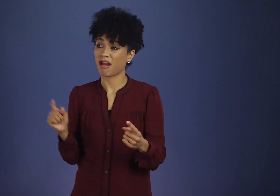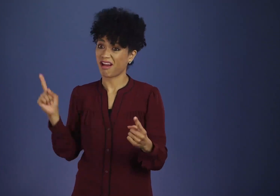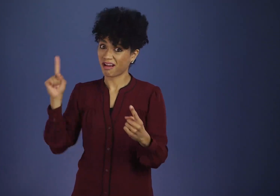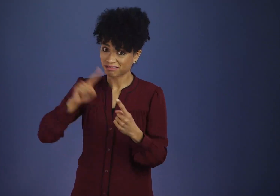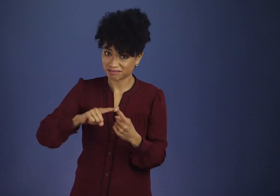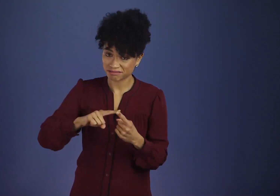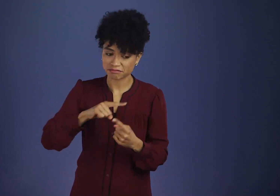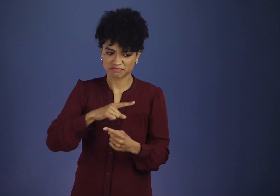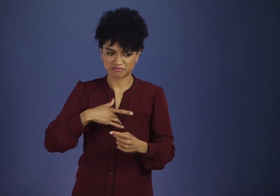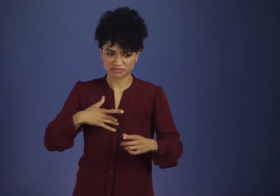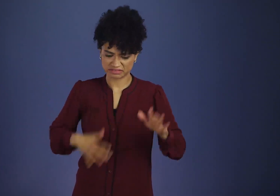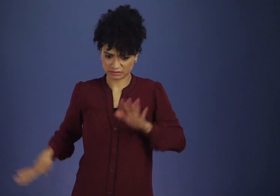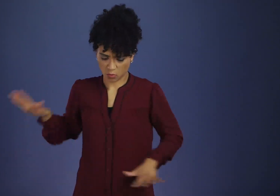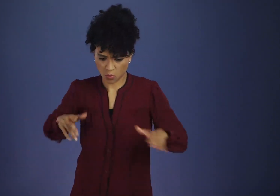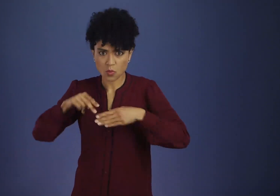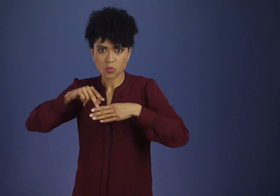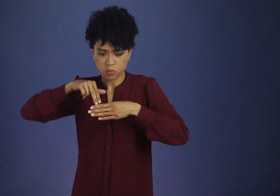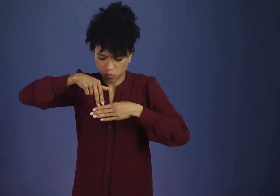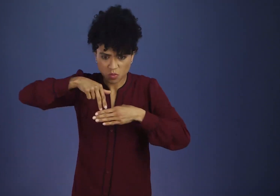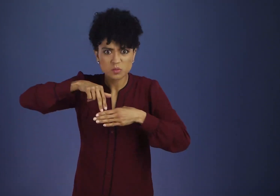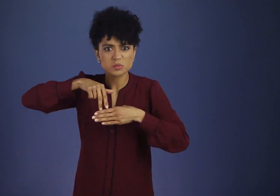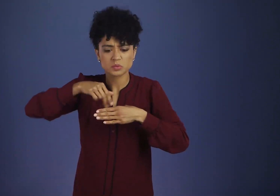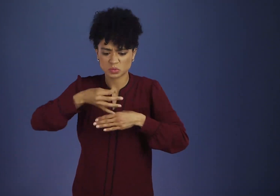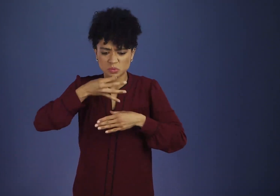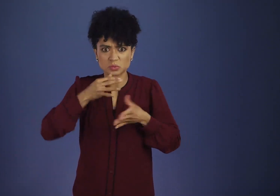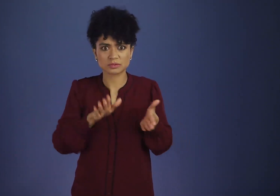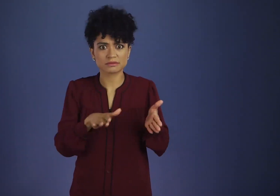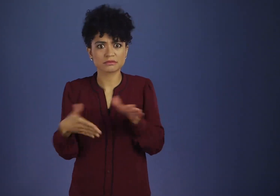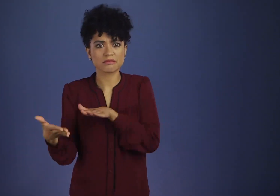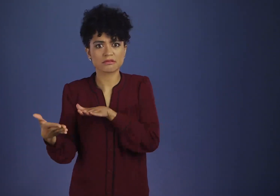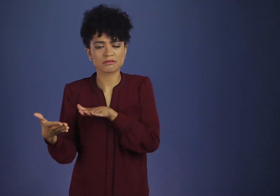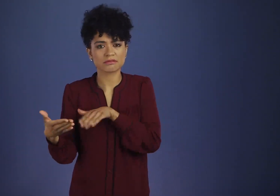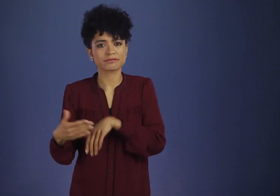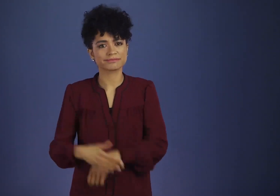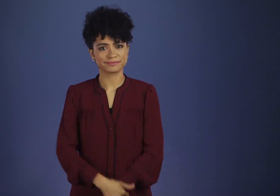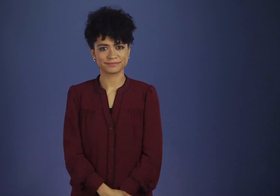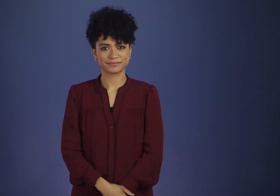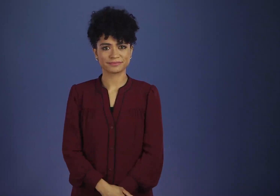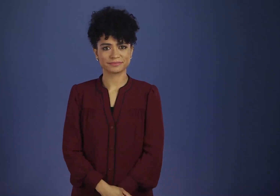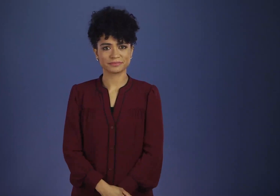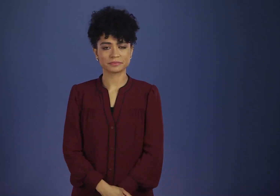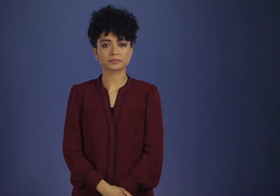unless he has to do these things in order to stay alive himself.